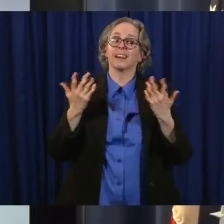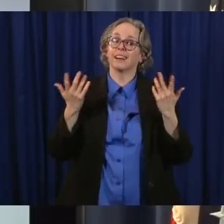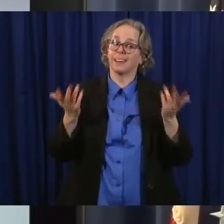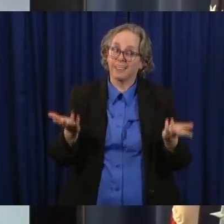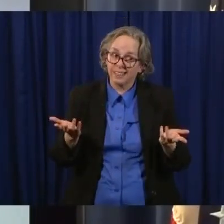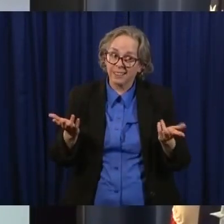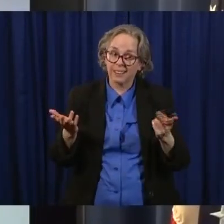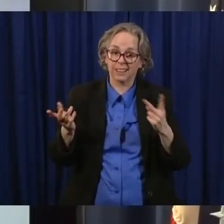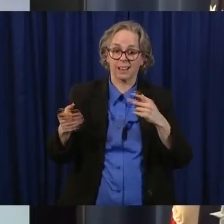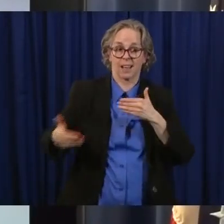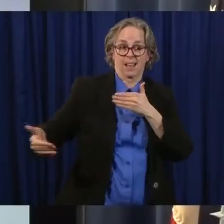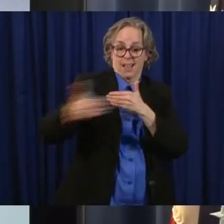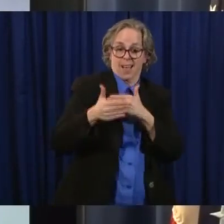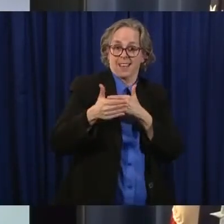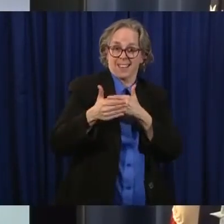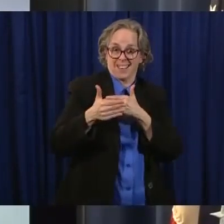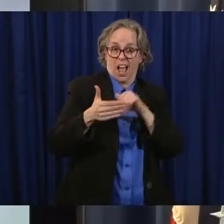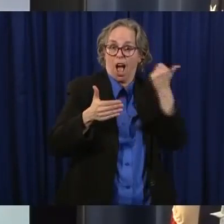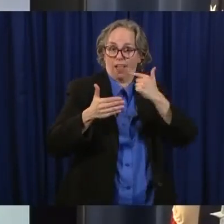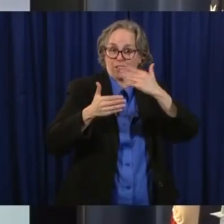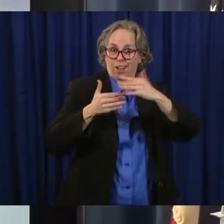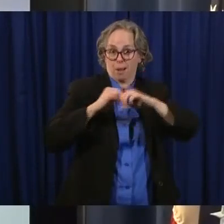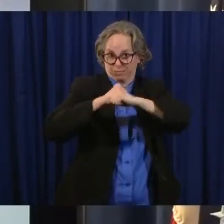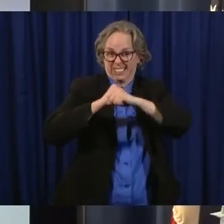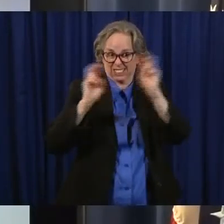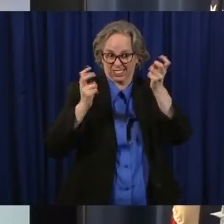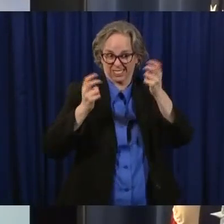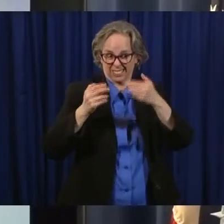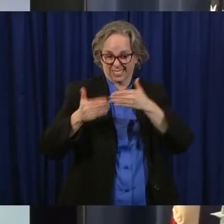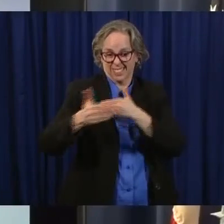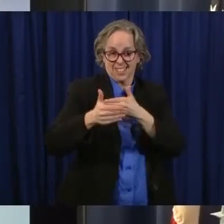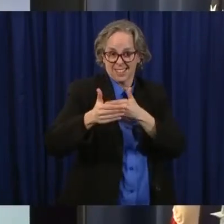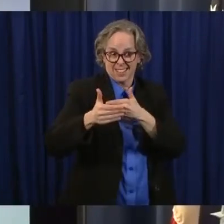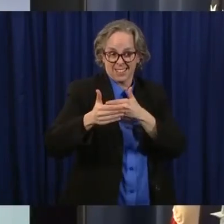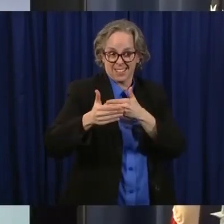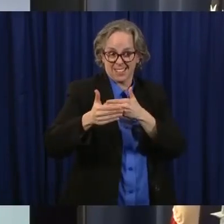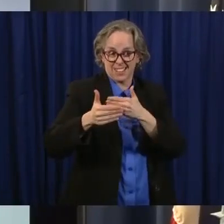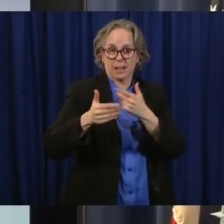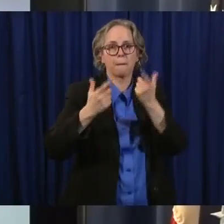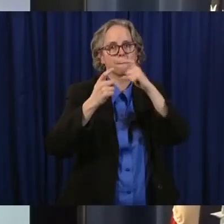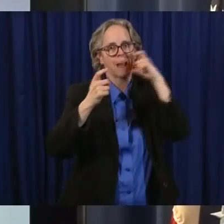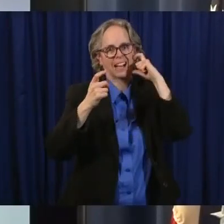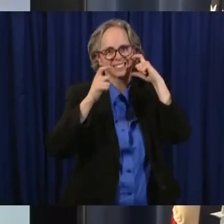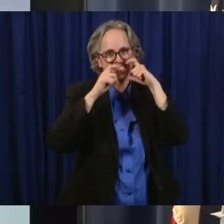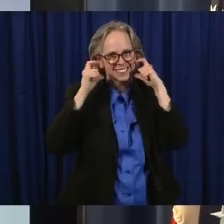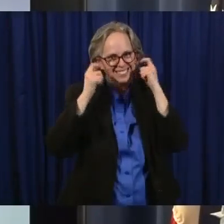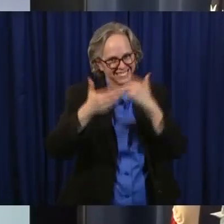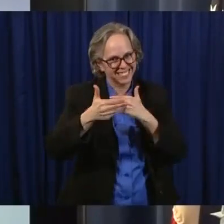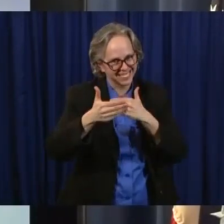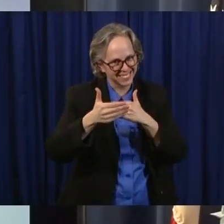THE PROCESS. CAN MODEL THAT FORWARD AND WE DO. ON TOP OF THAT, YOU PREVENT ITS